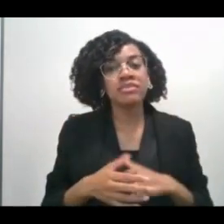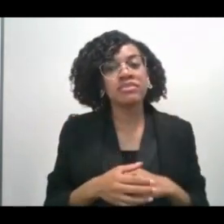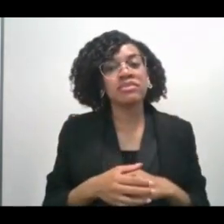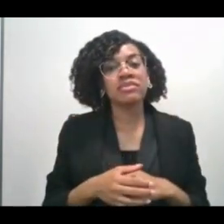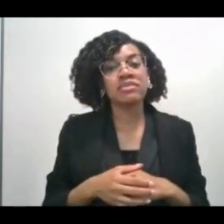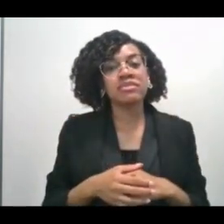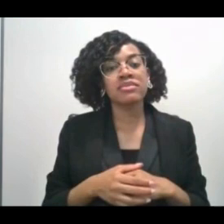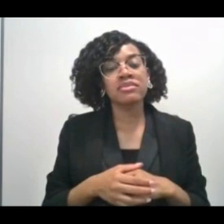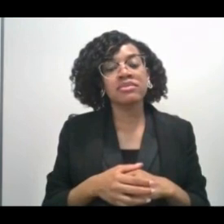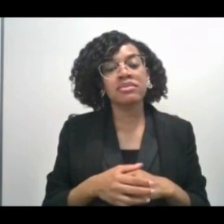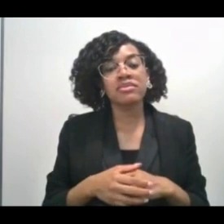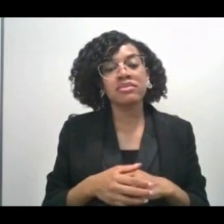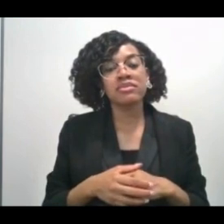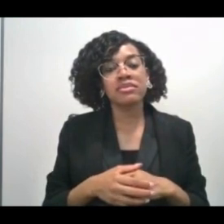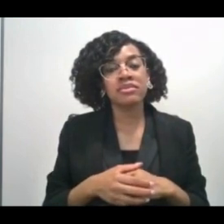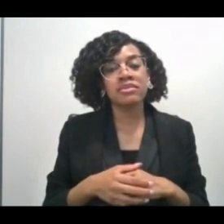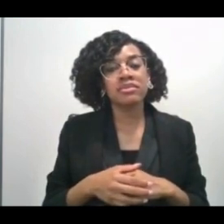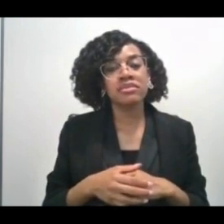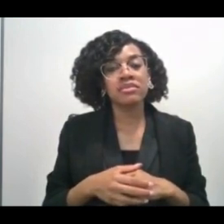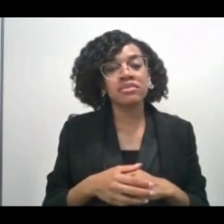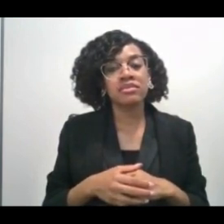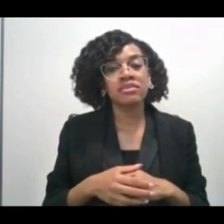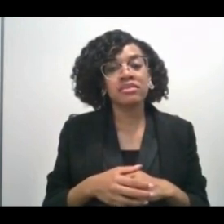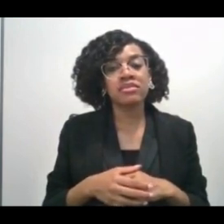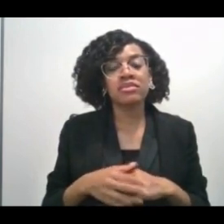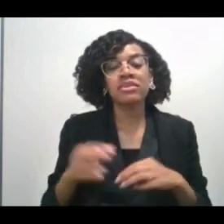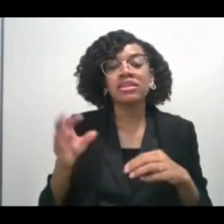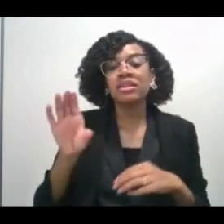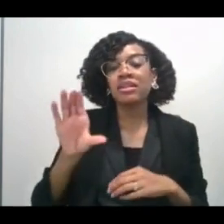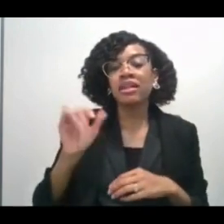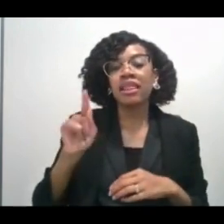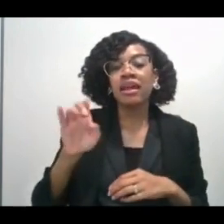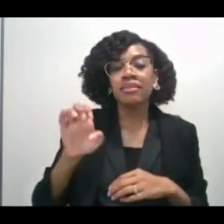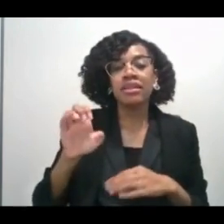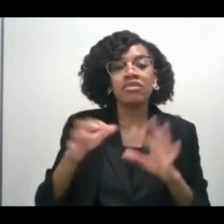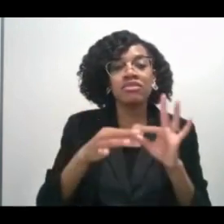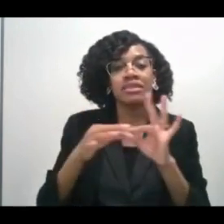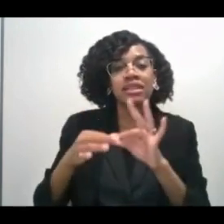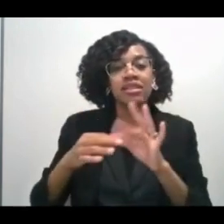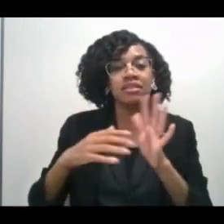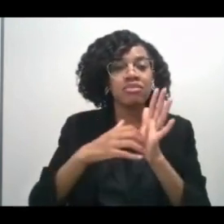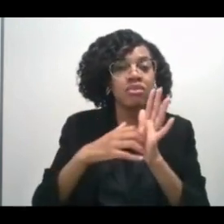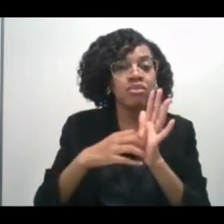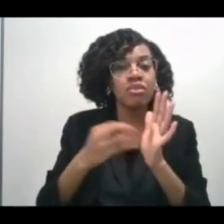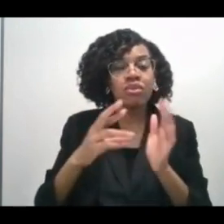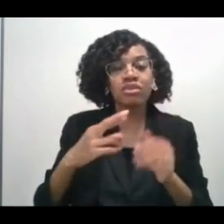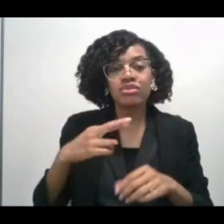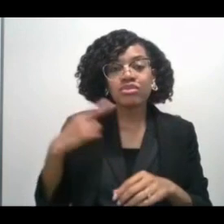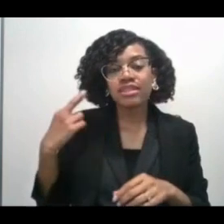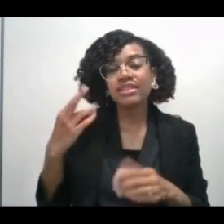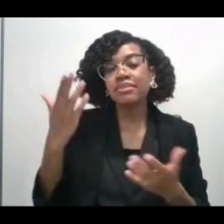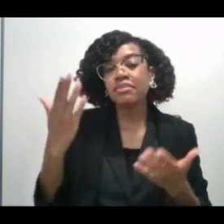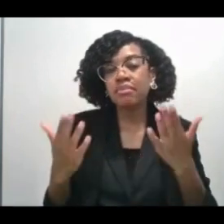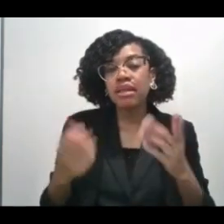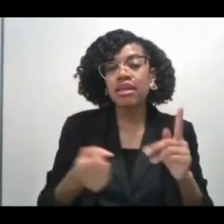may also incorporate other components of our different